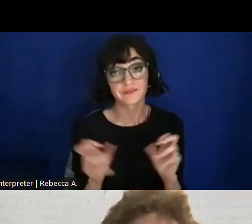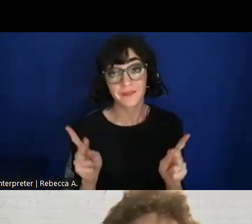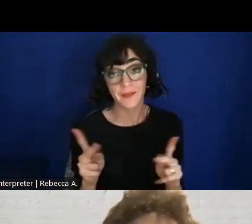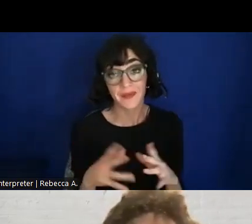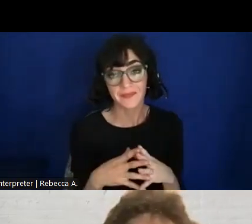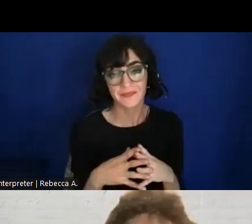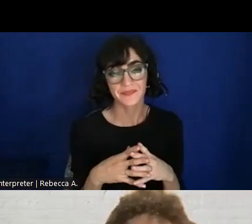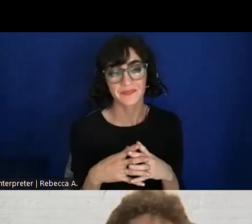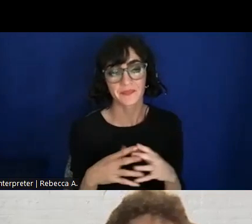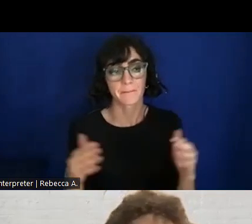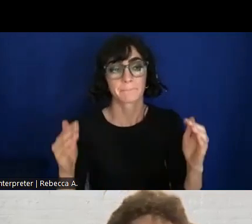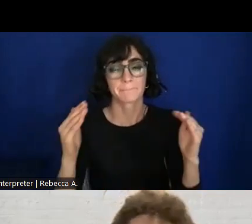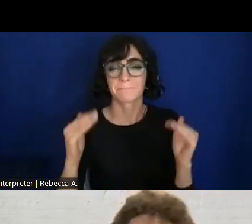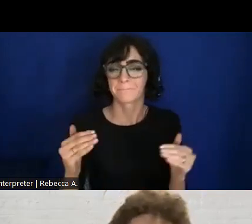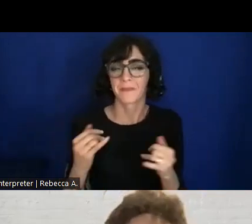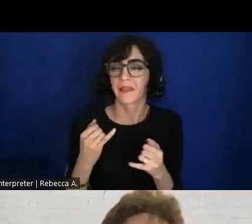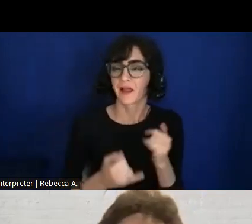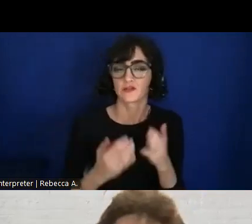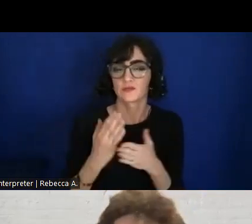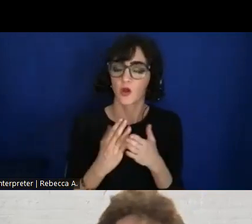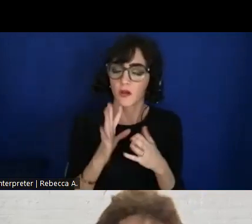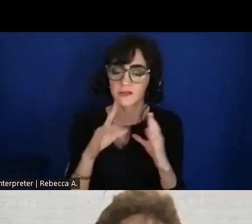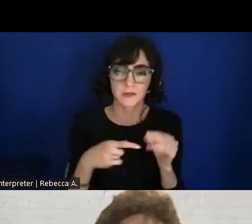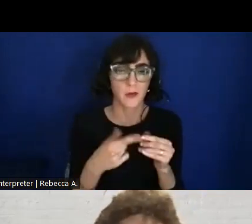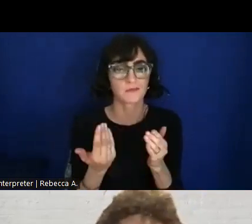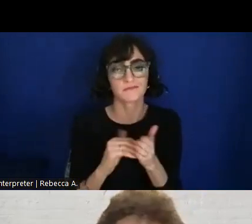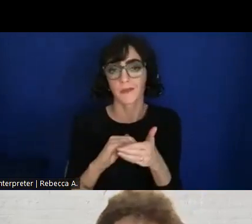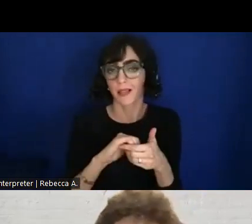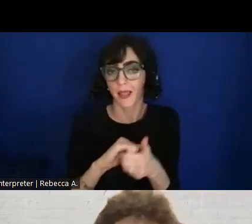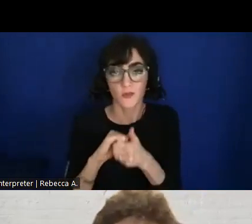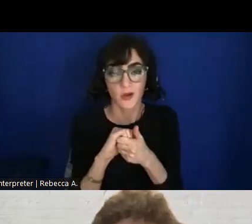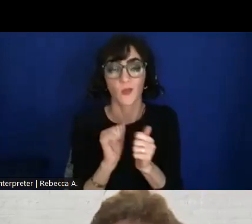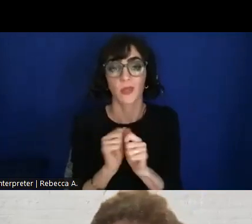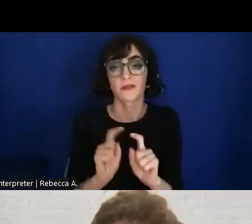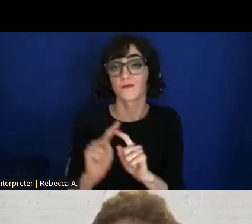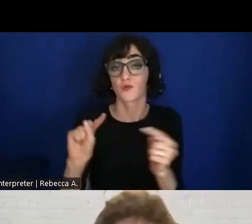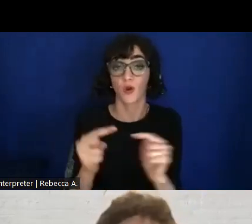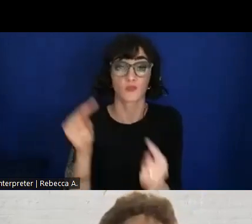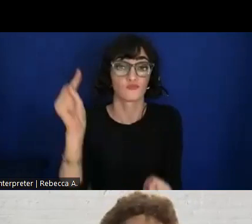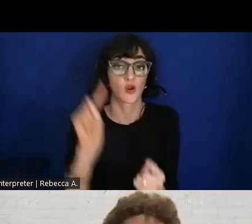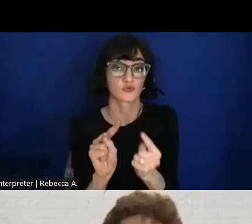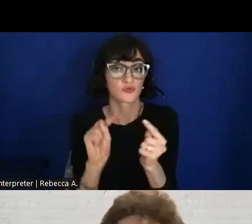and then this last piece is just talking about collaborating with harm reduction organizations.